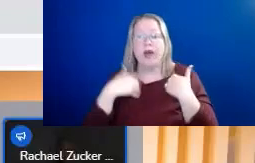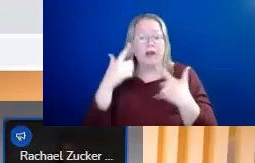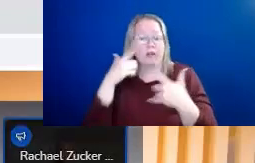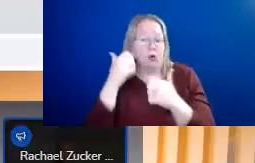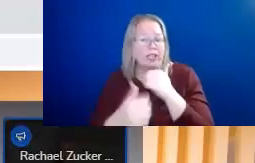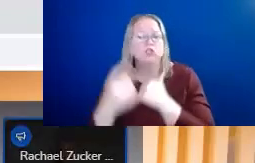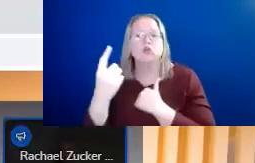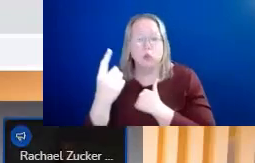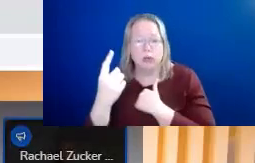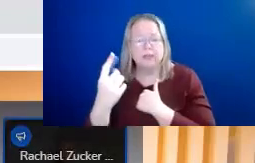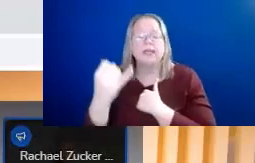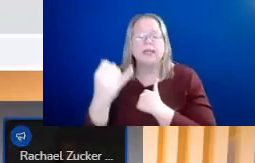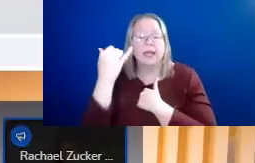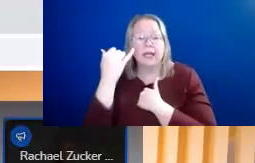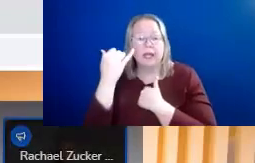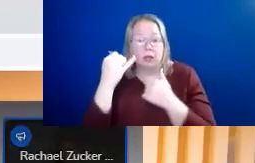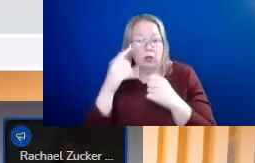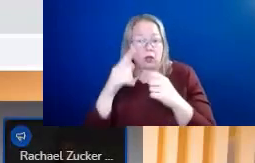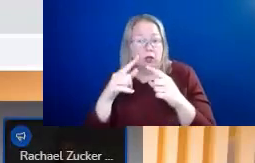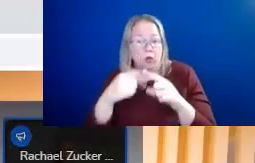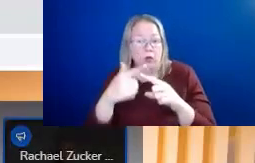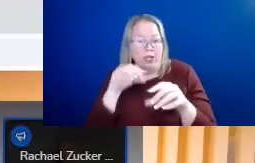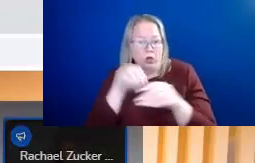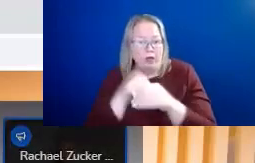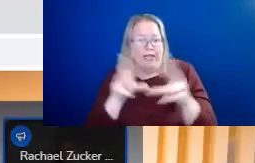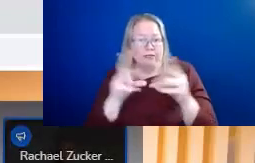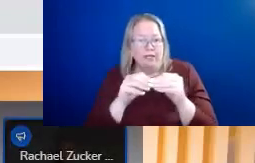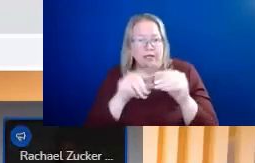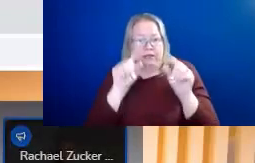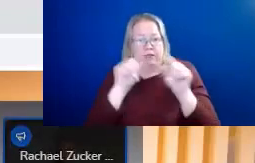and when you are in your sessions 12:28:38 , the top toolbar, there will be an